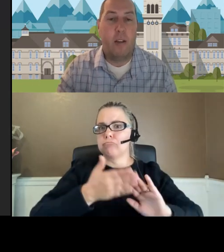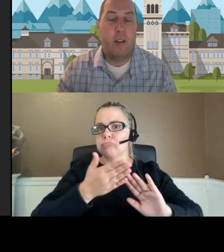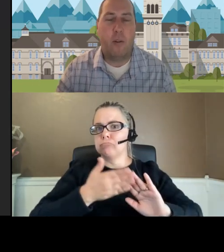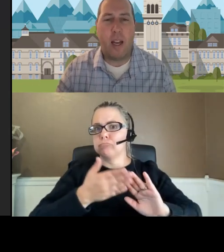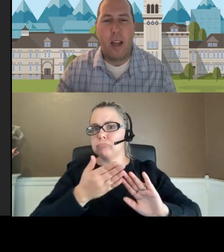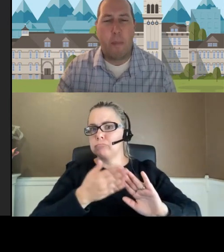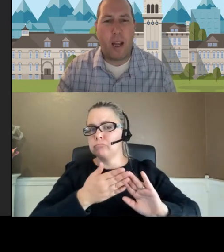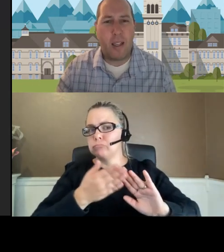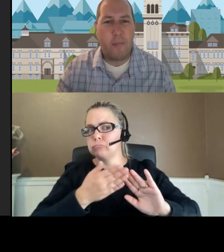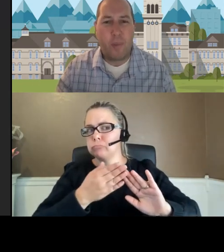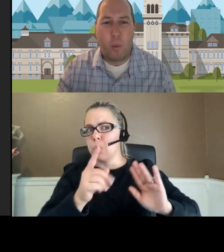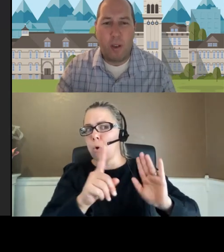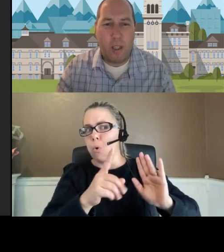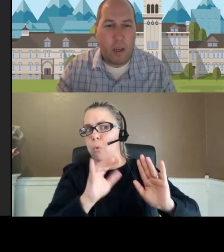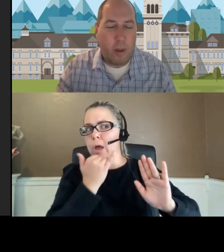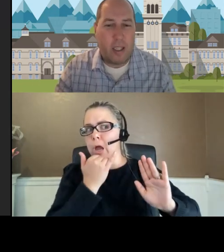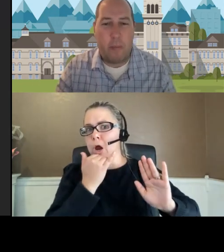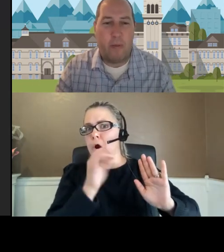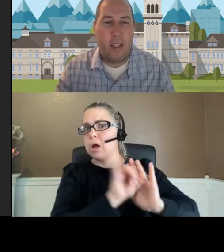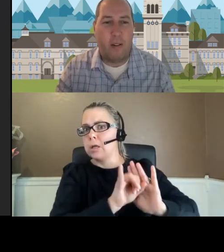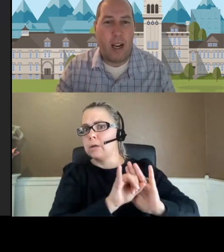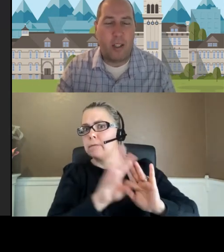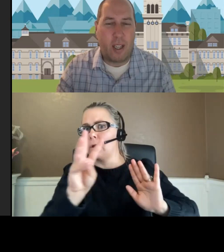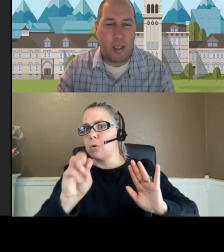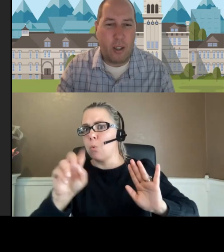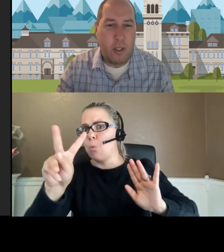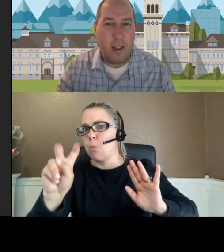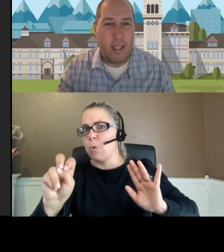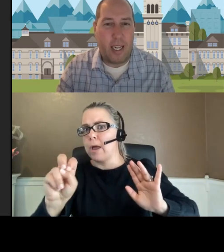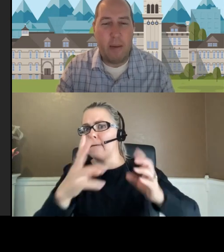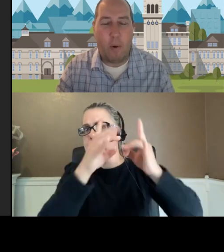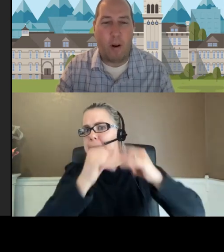to do that. But when you're you're dealing with that type of interaction, like using the keyboard